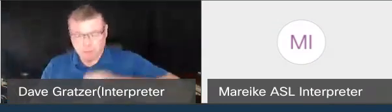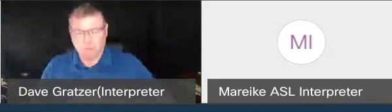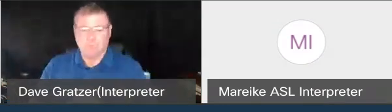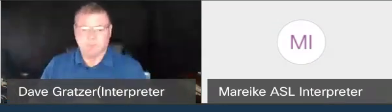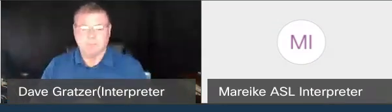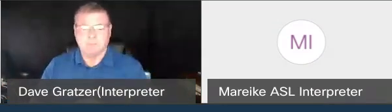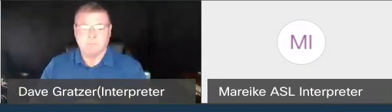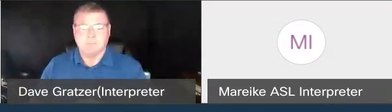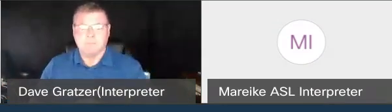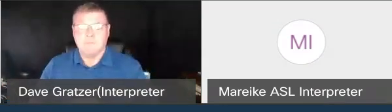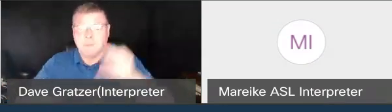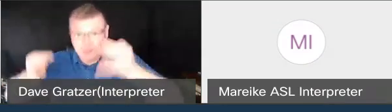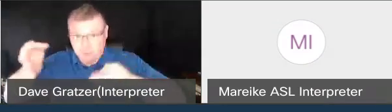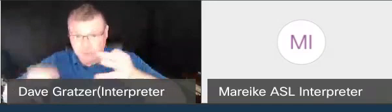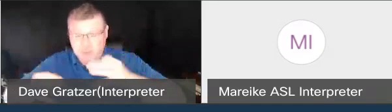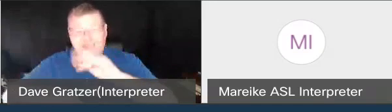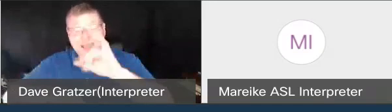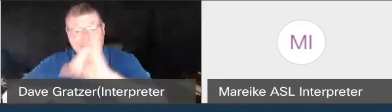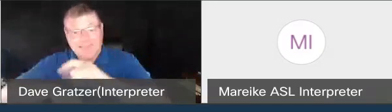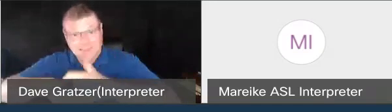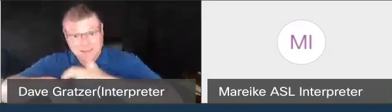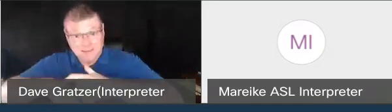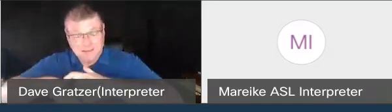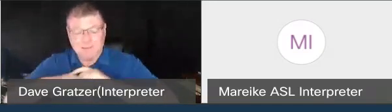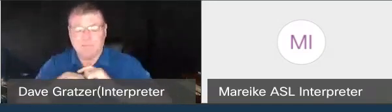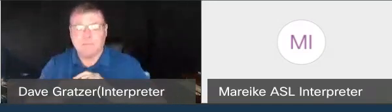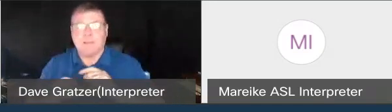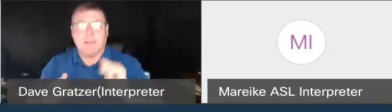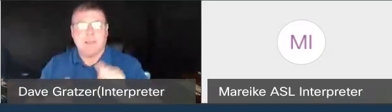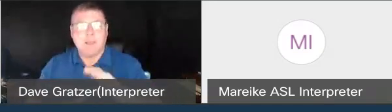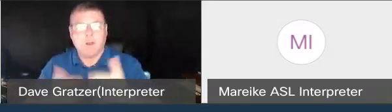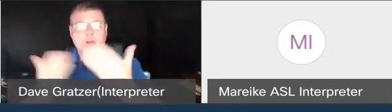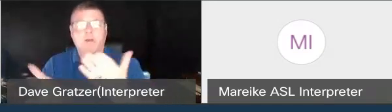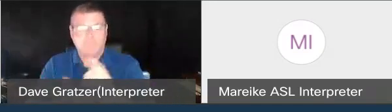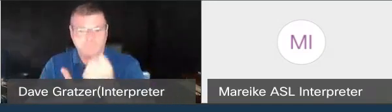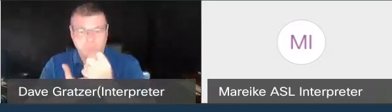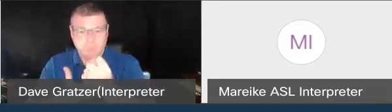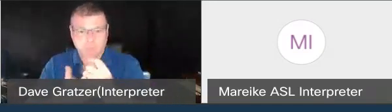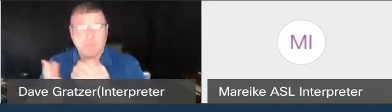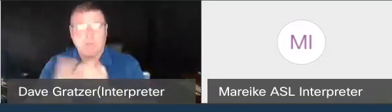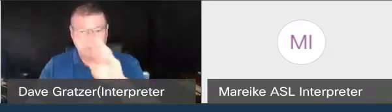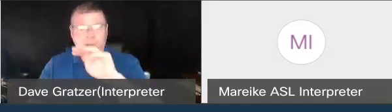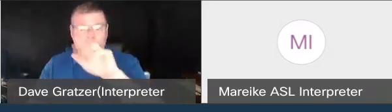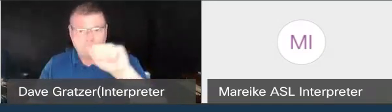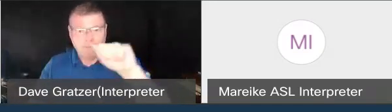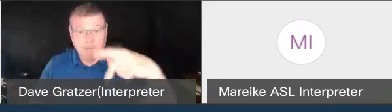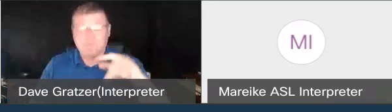And during that time, they can offer, uh, treatment, uh, through MAAP, and if they decline that or--